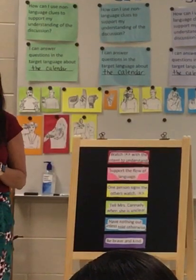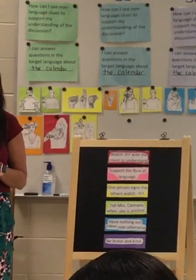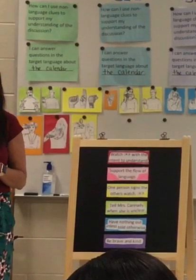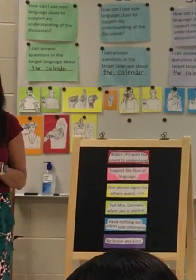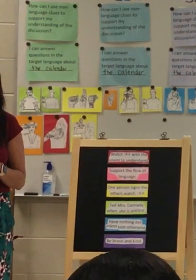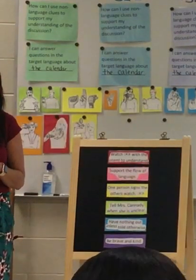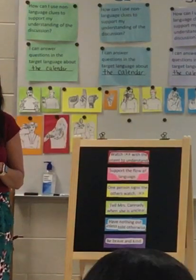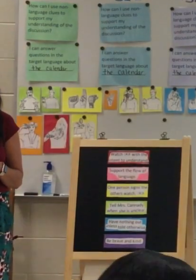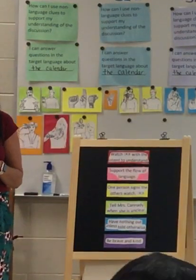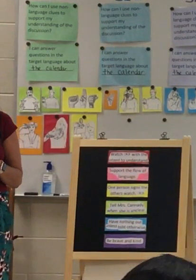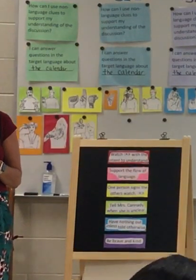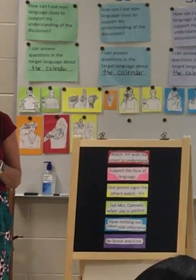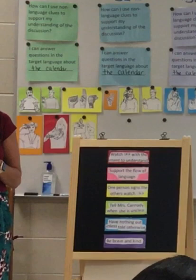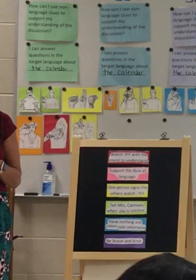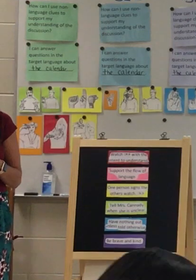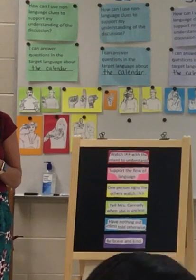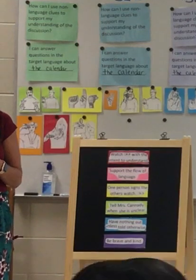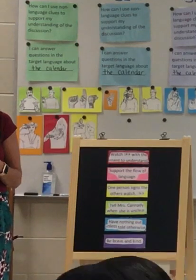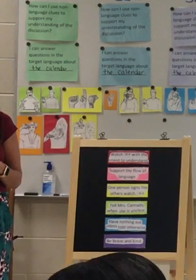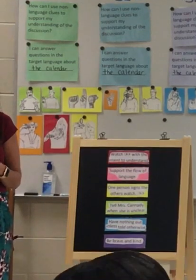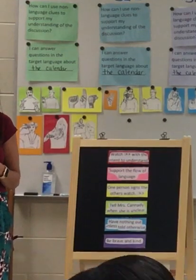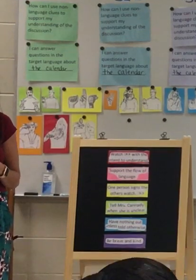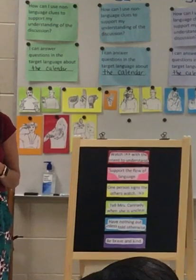yeah